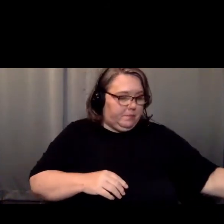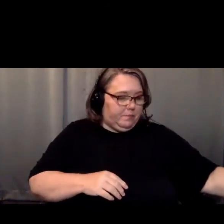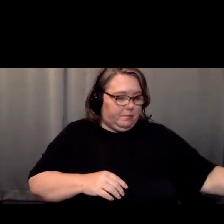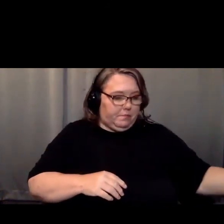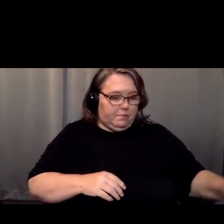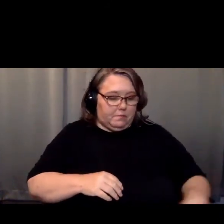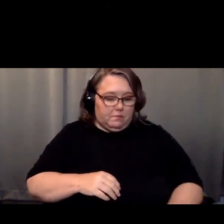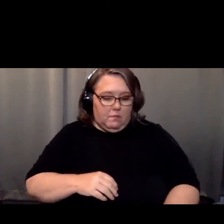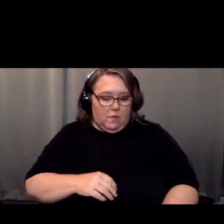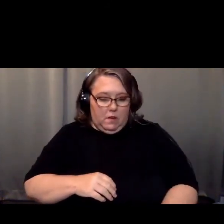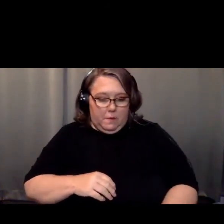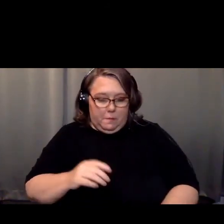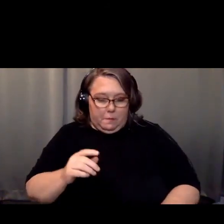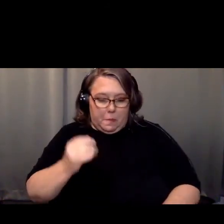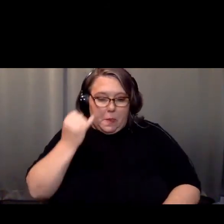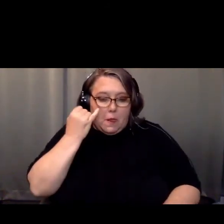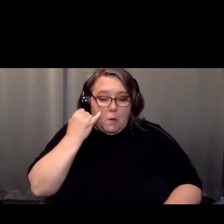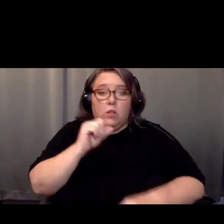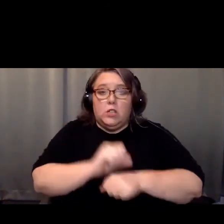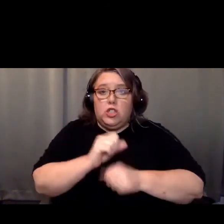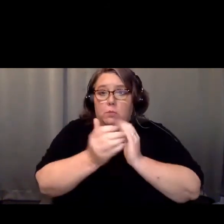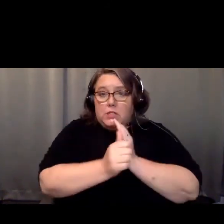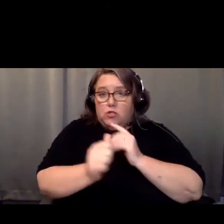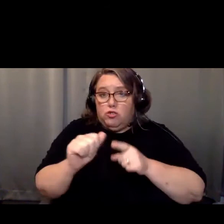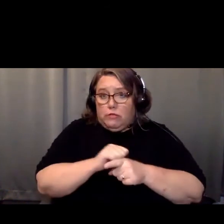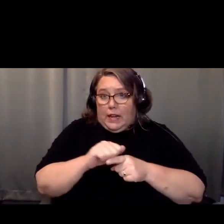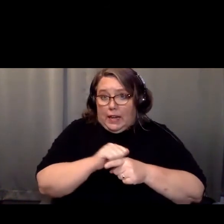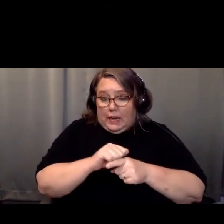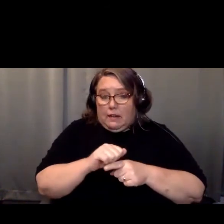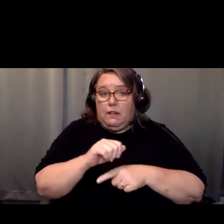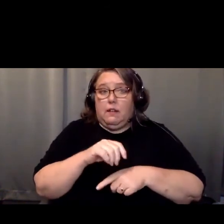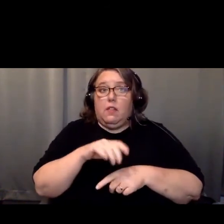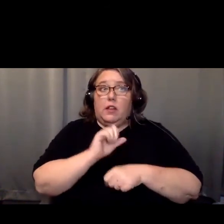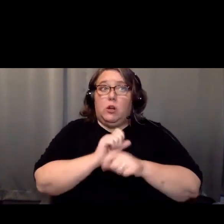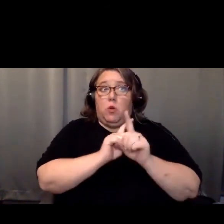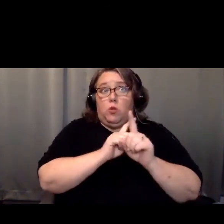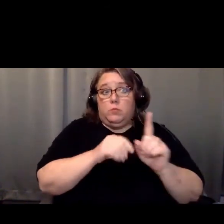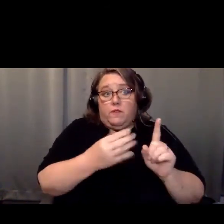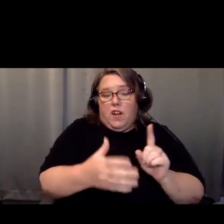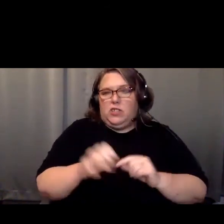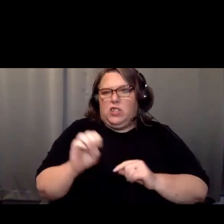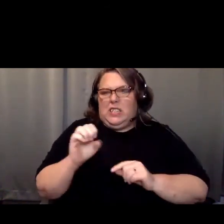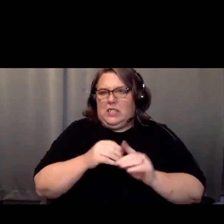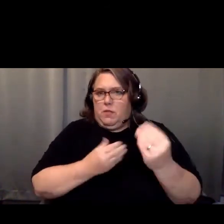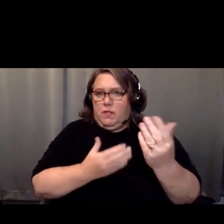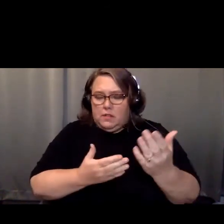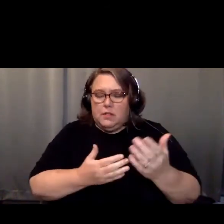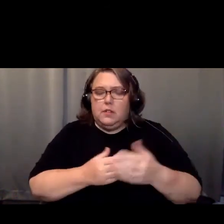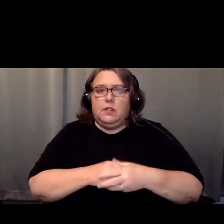or job skills training from a job coach or employment specialist, supported employment services is supposed